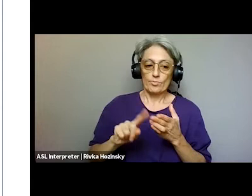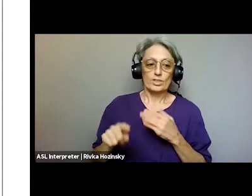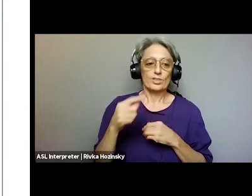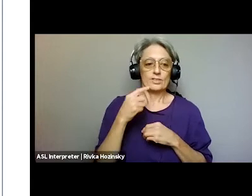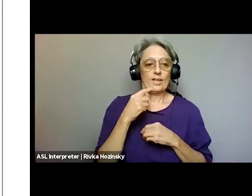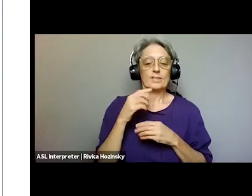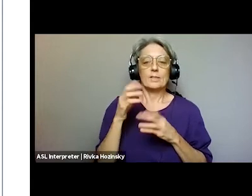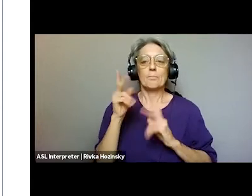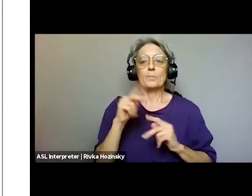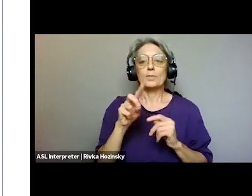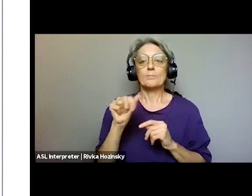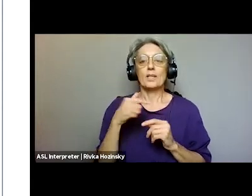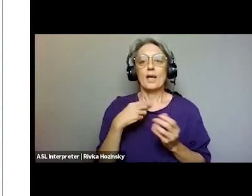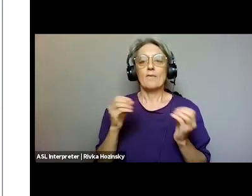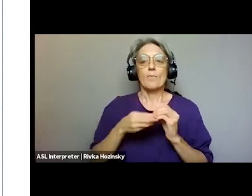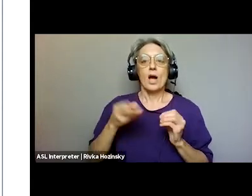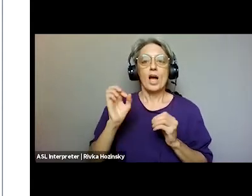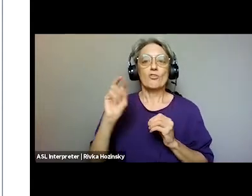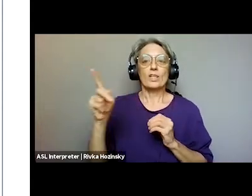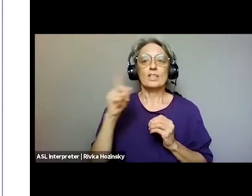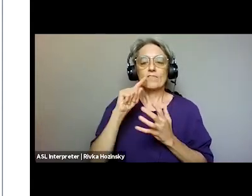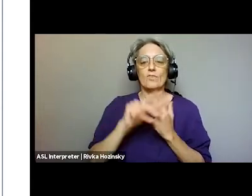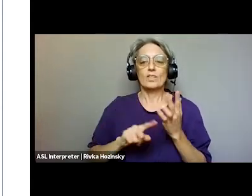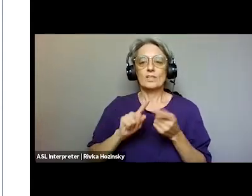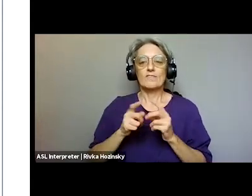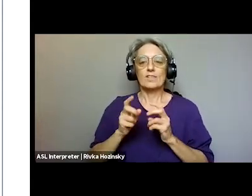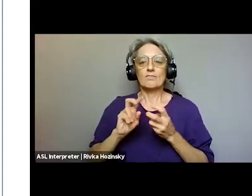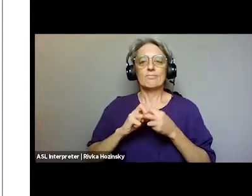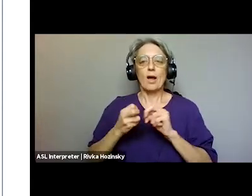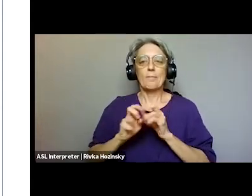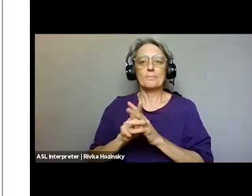at elevated risk for a range of complications in the postpartum period including severe